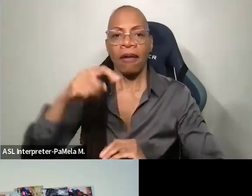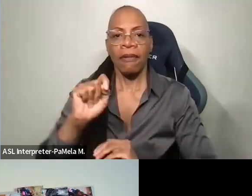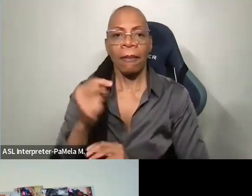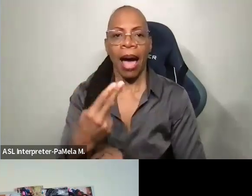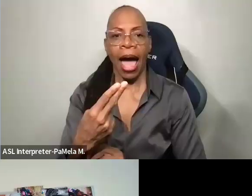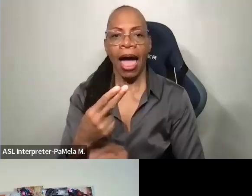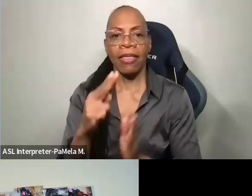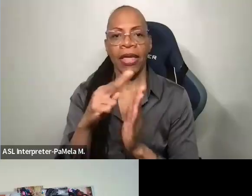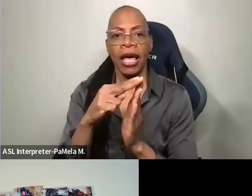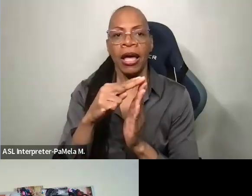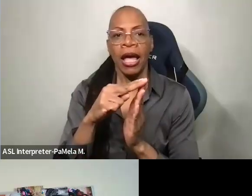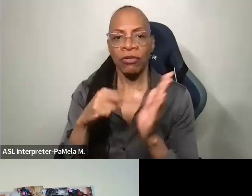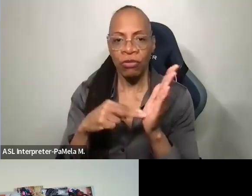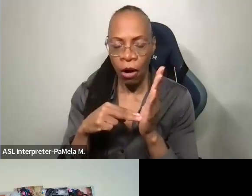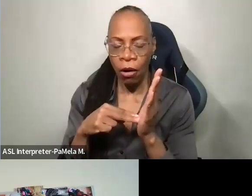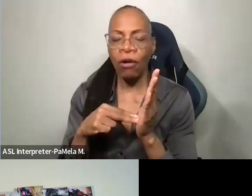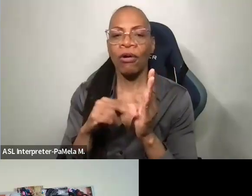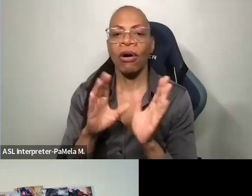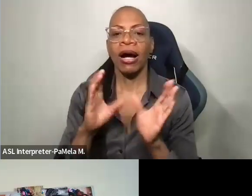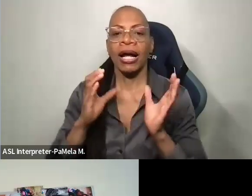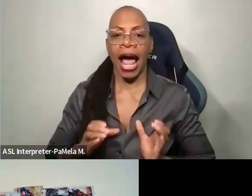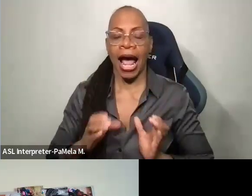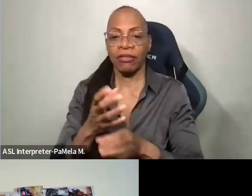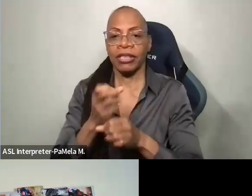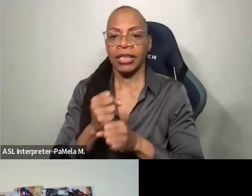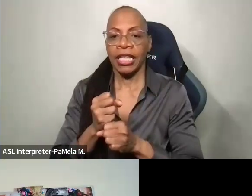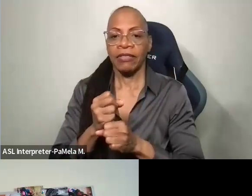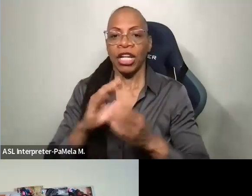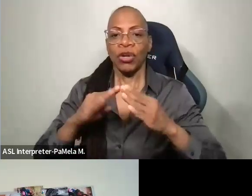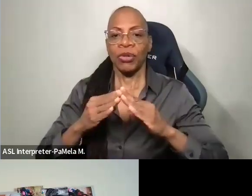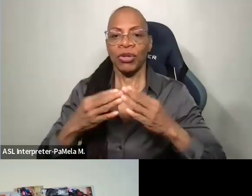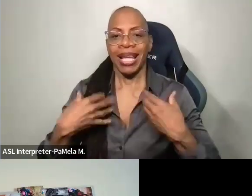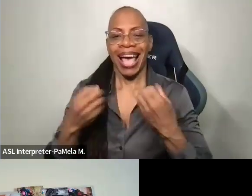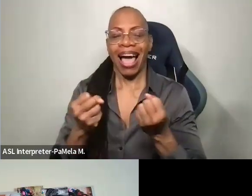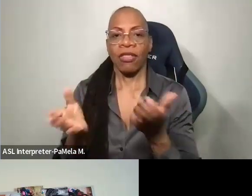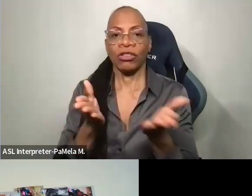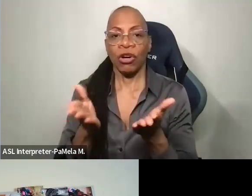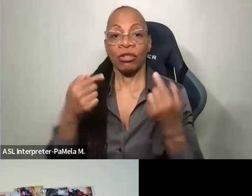that were receiving community mental health services at any point during the reporting year